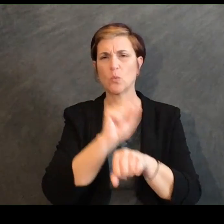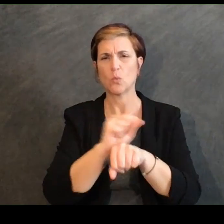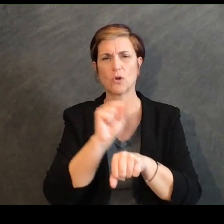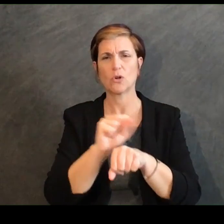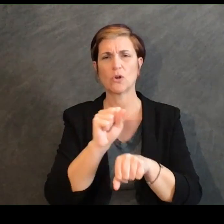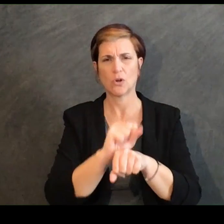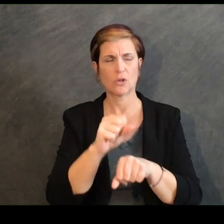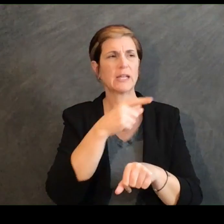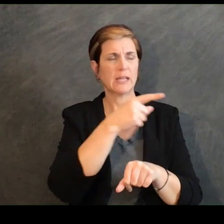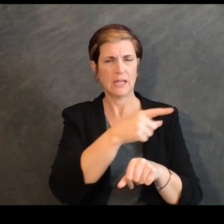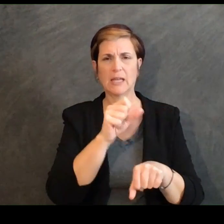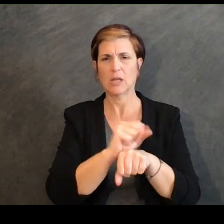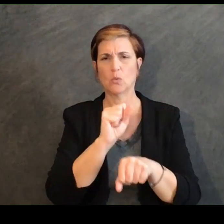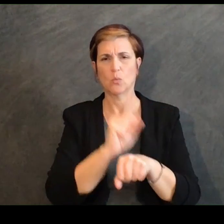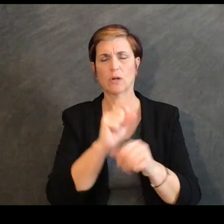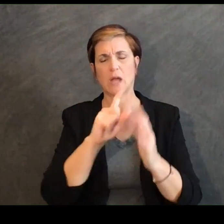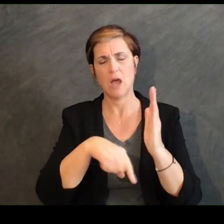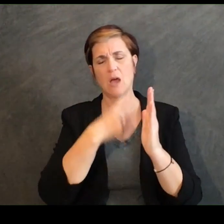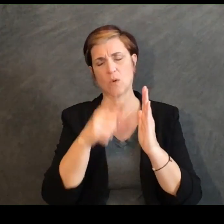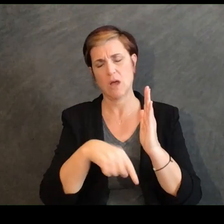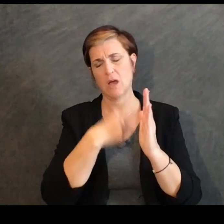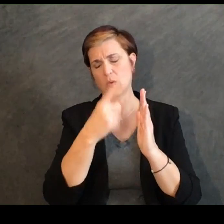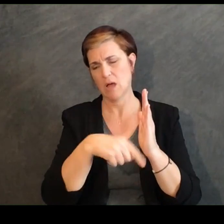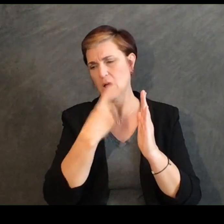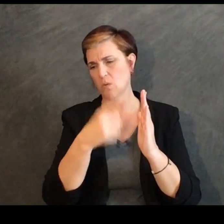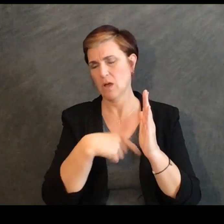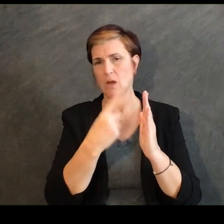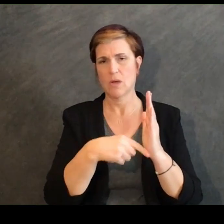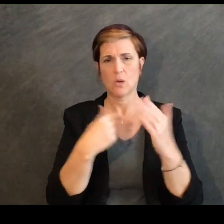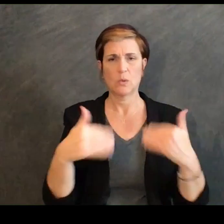long hours and you've seen a lot happened but this has been it's pretty